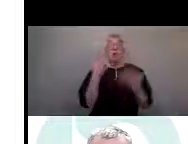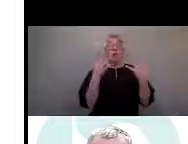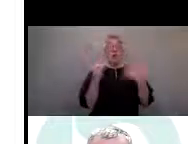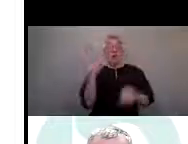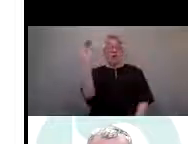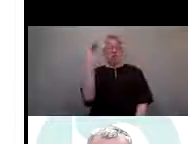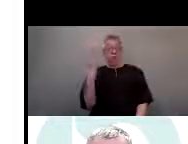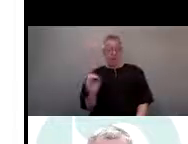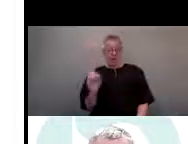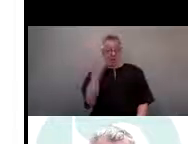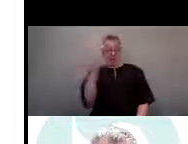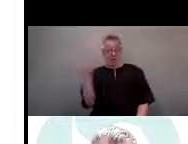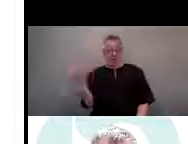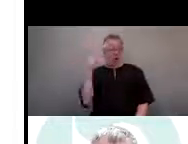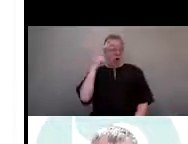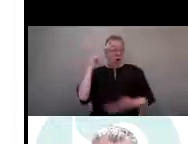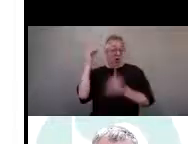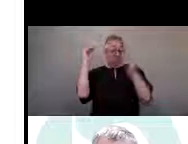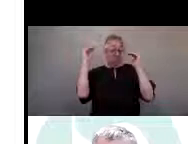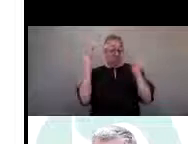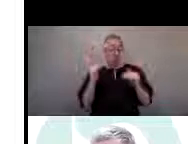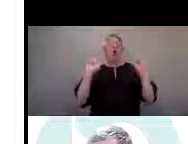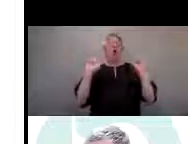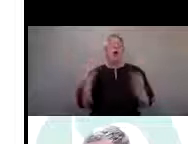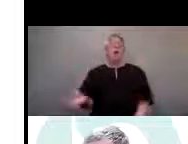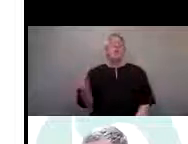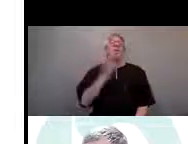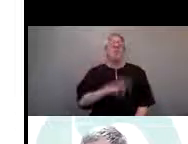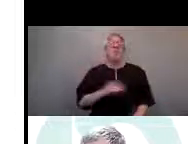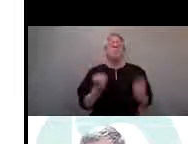90 percent of people who accordingly to their hearing loss